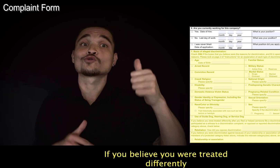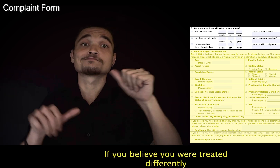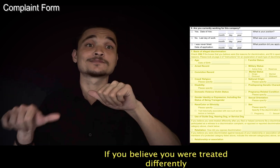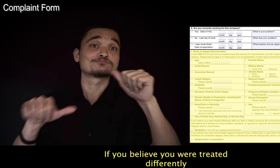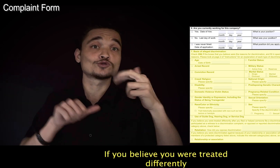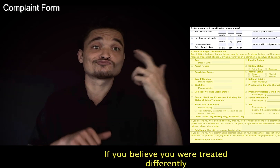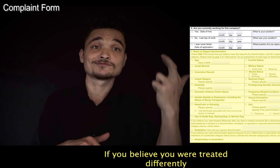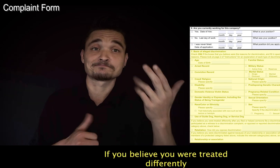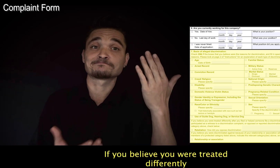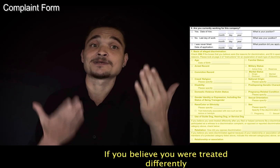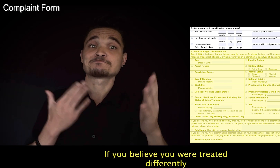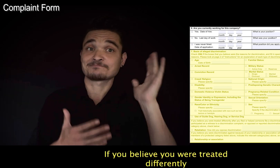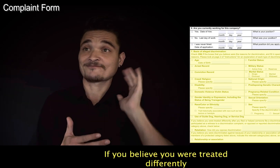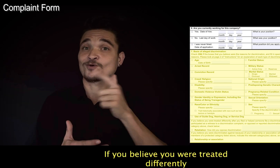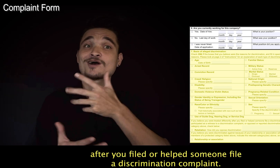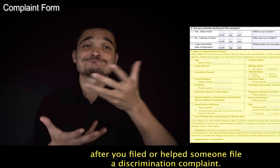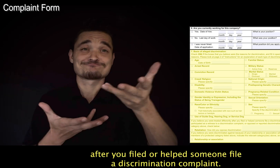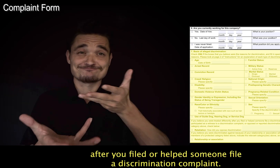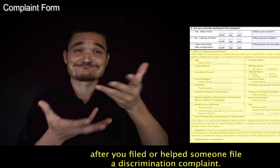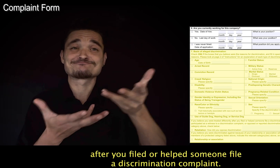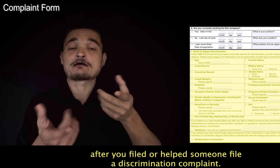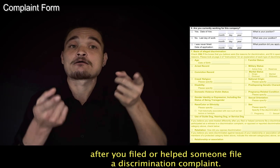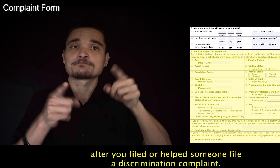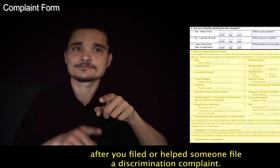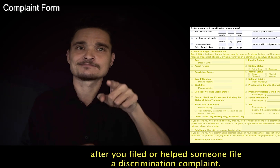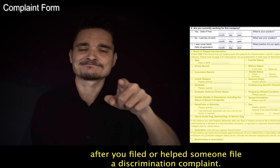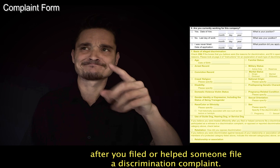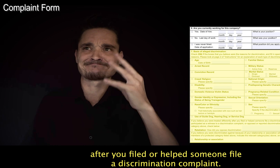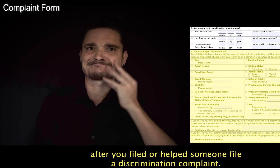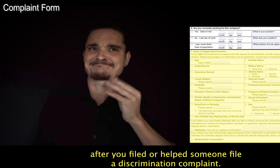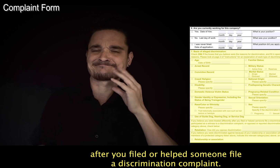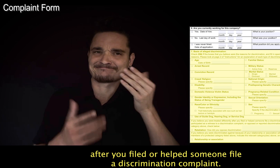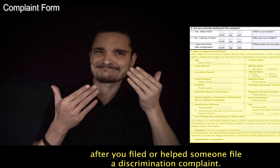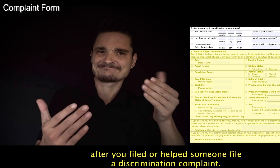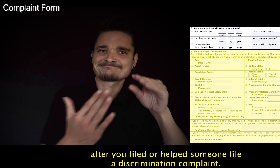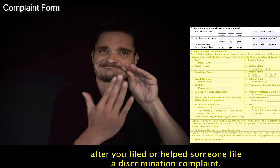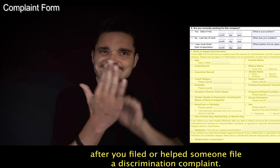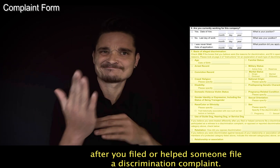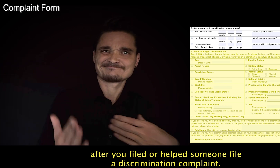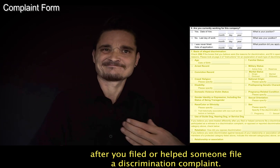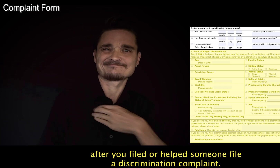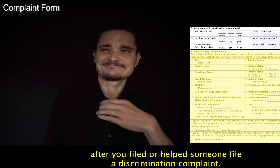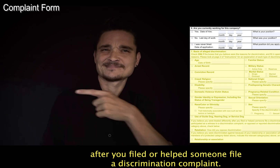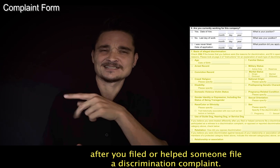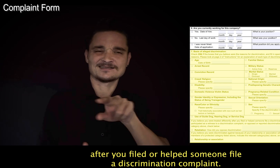If you believe you were treated differently after you filed or helped someone file a discrimination complaint.